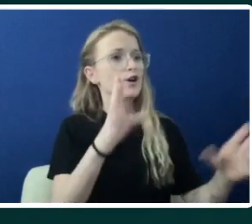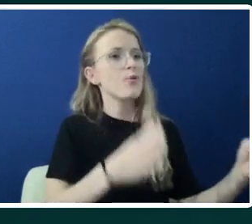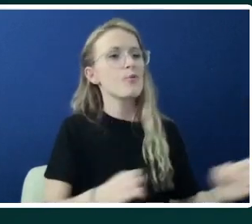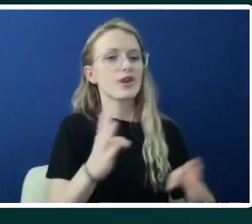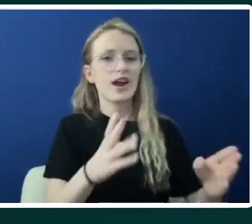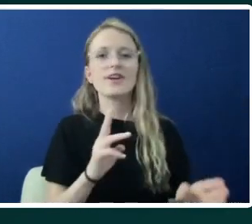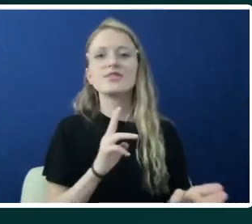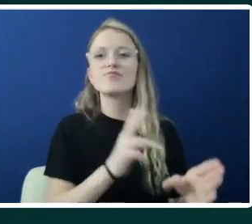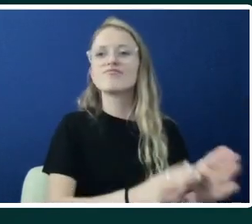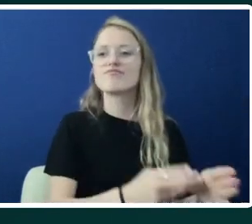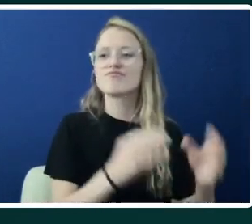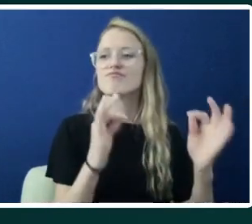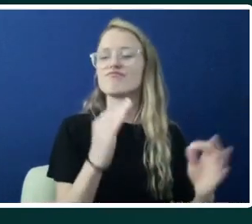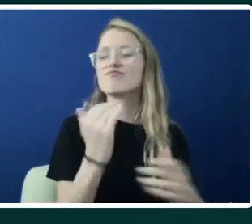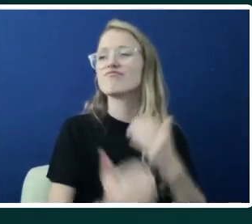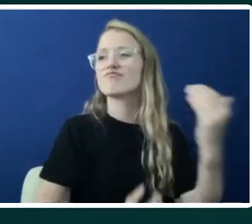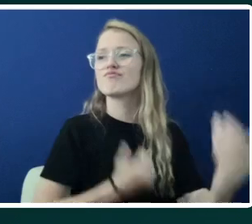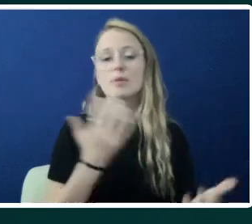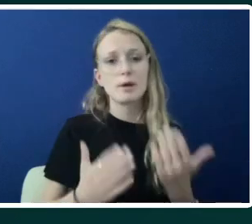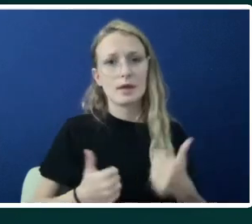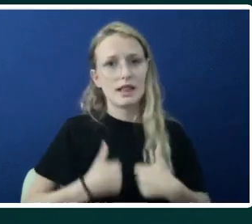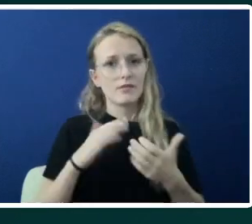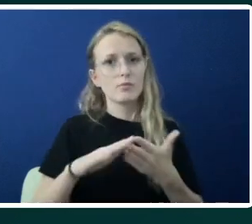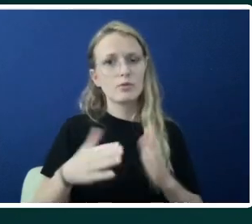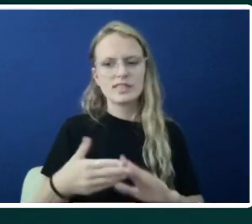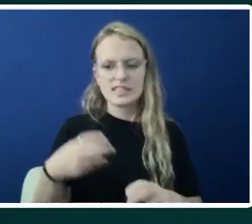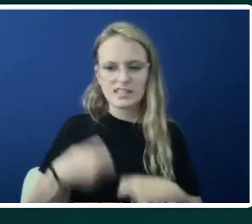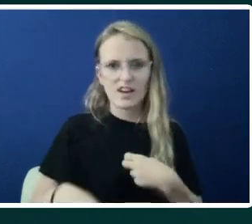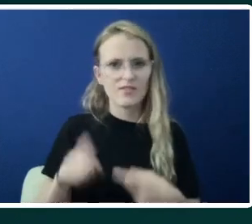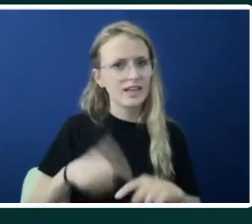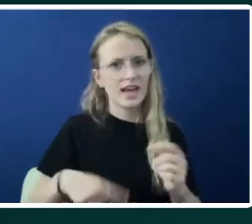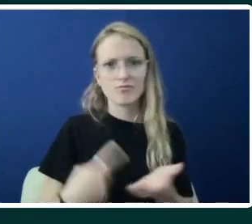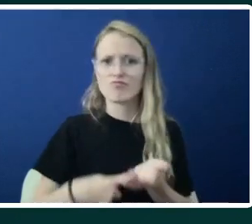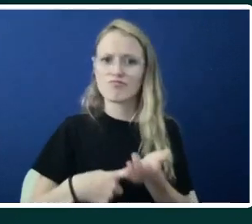I'm living in a community where it feels difficult to talk about these issues, where do I go?